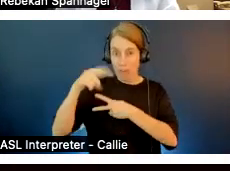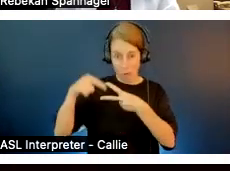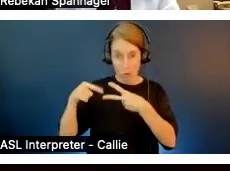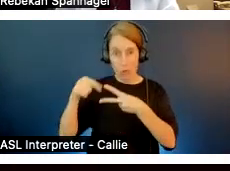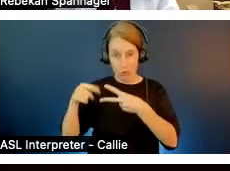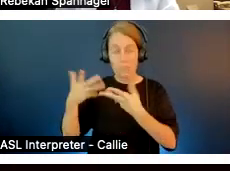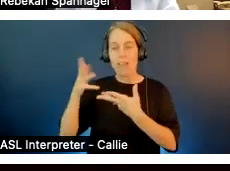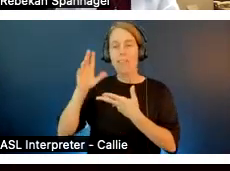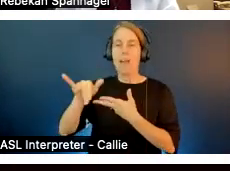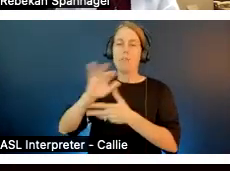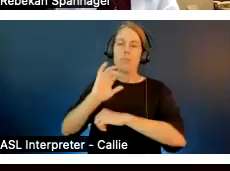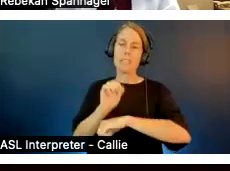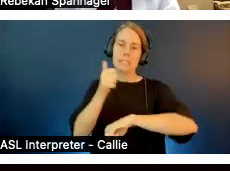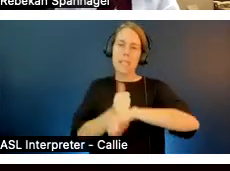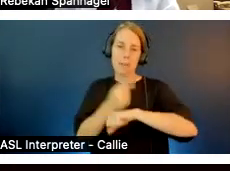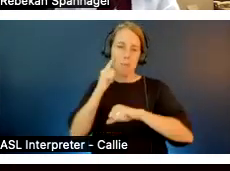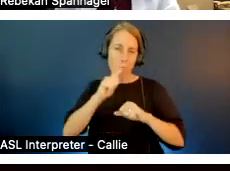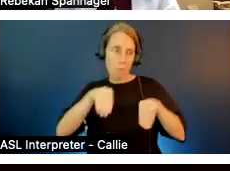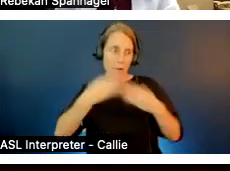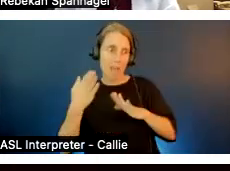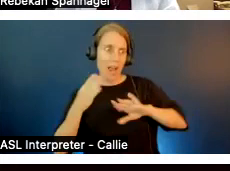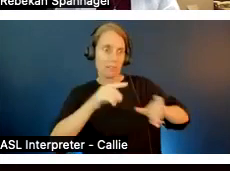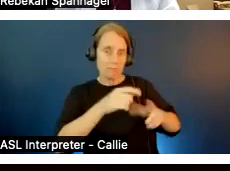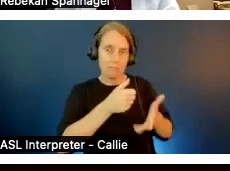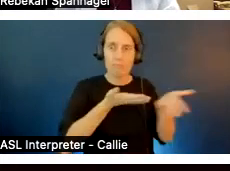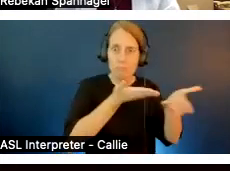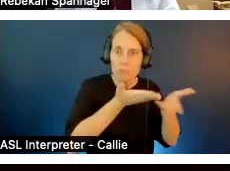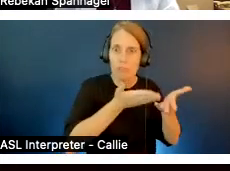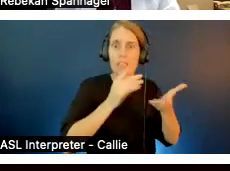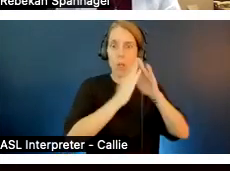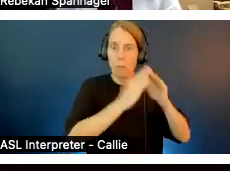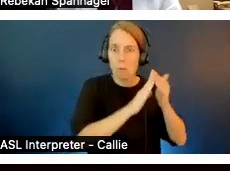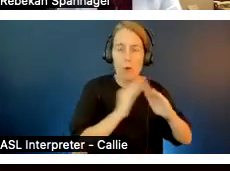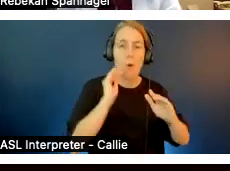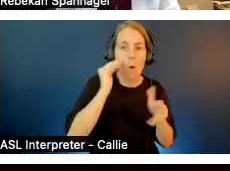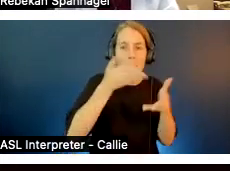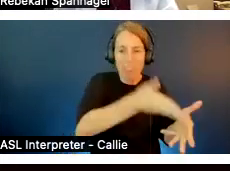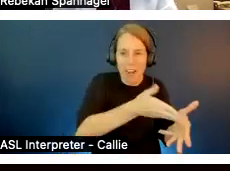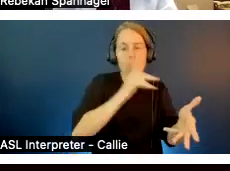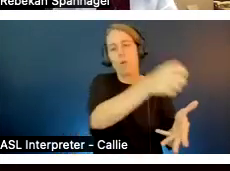disability populations in addition the department of health and human services offers the community